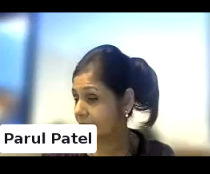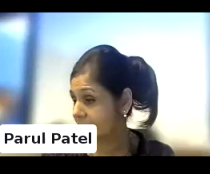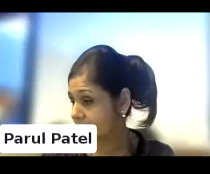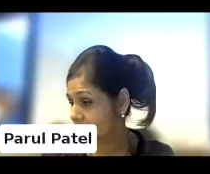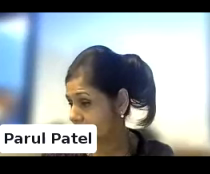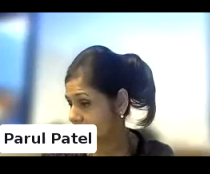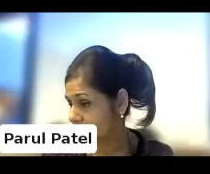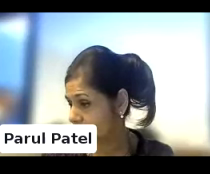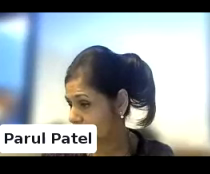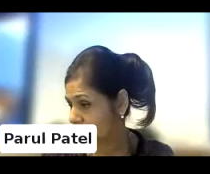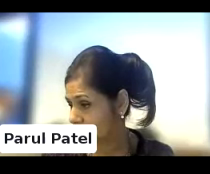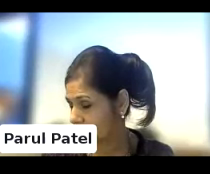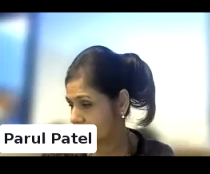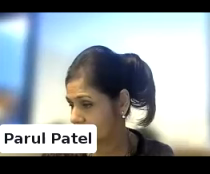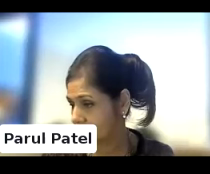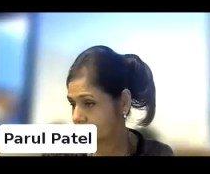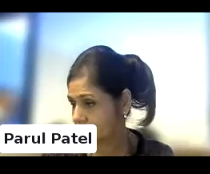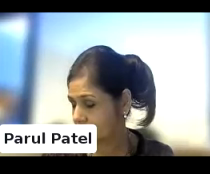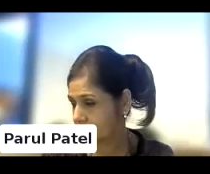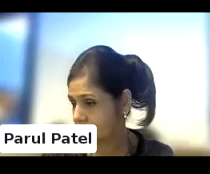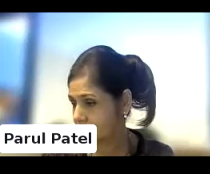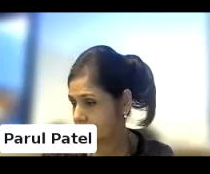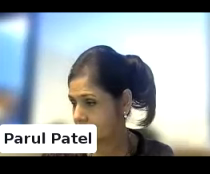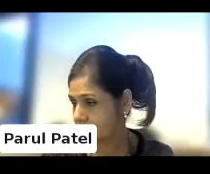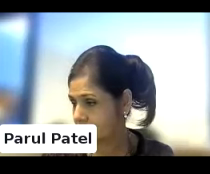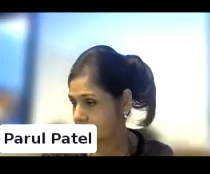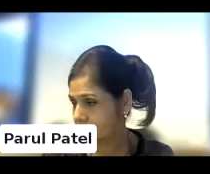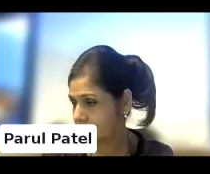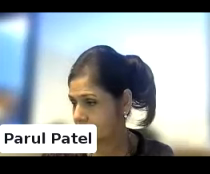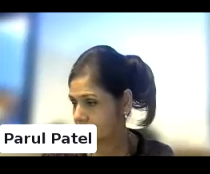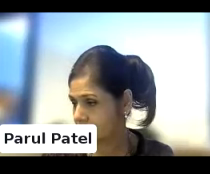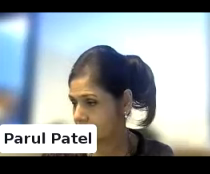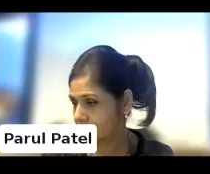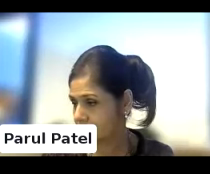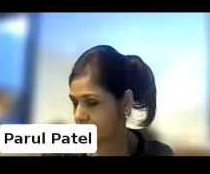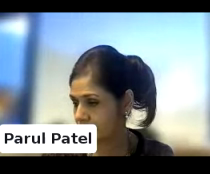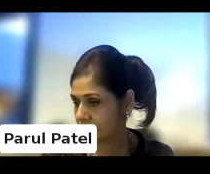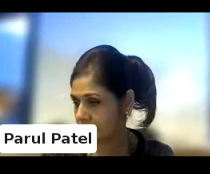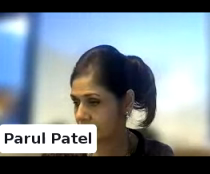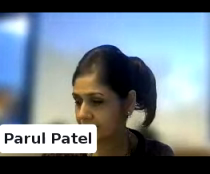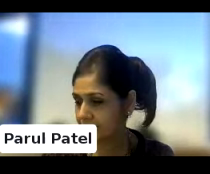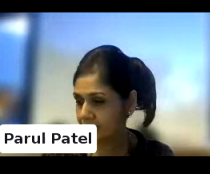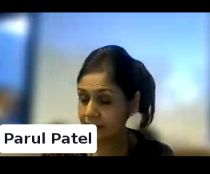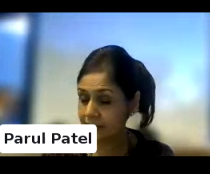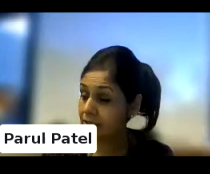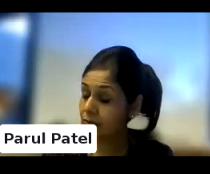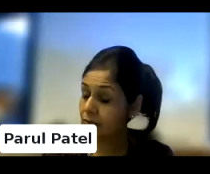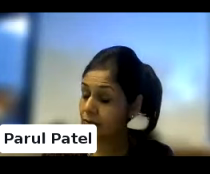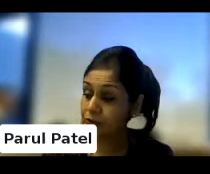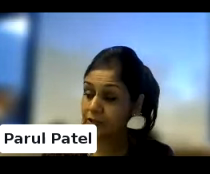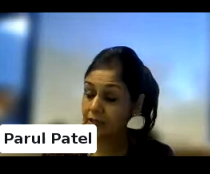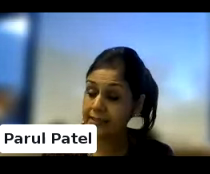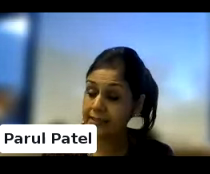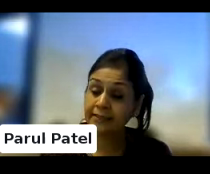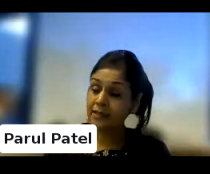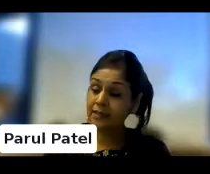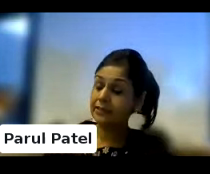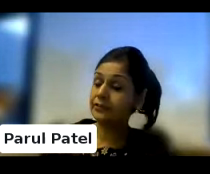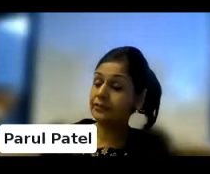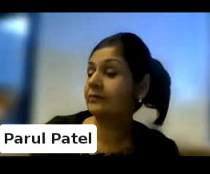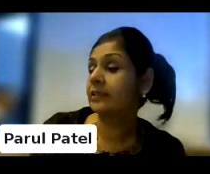Again, the QoL Christopher Reeve .org is who you should contact if you're